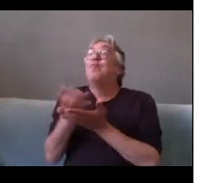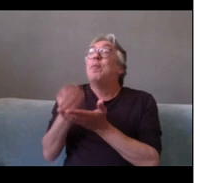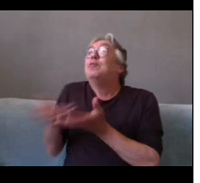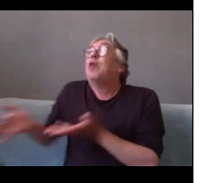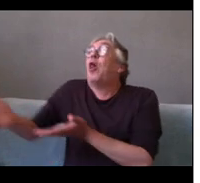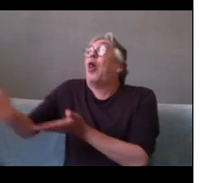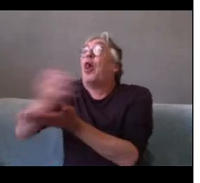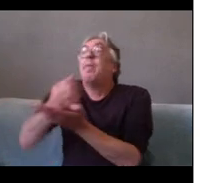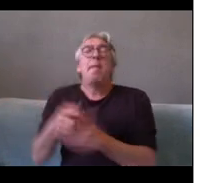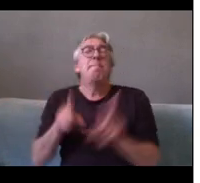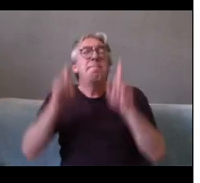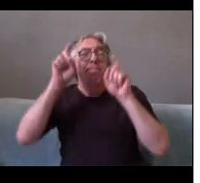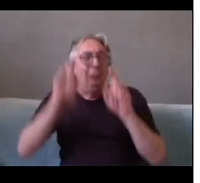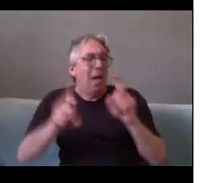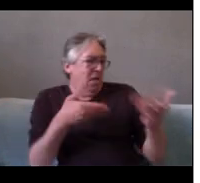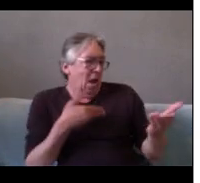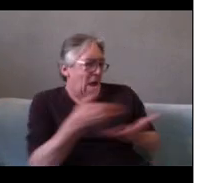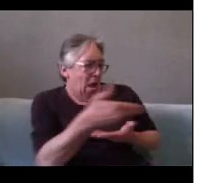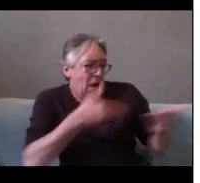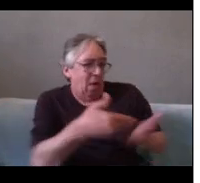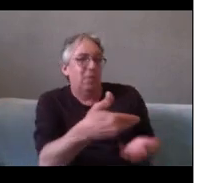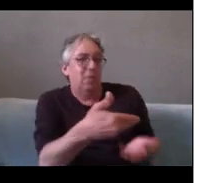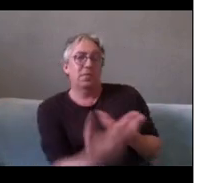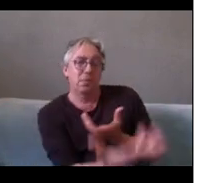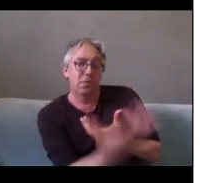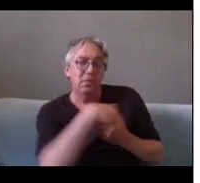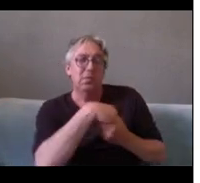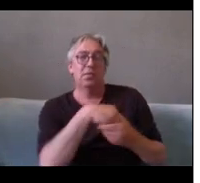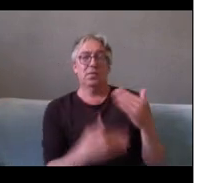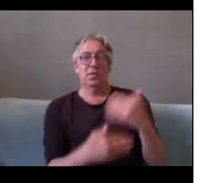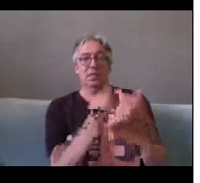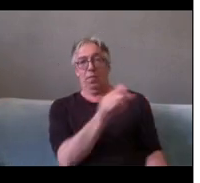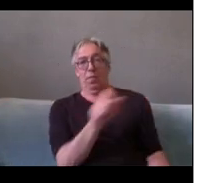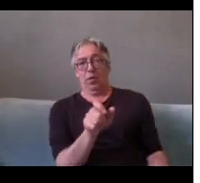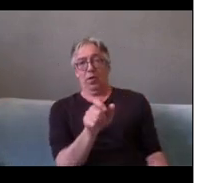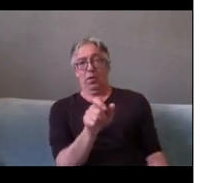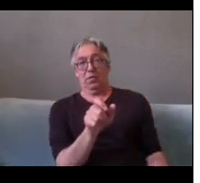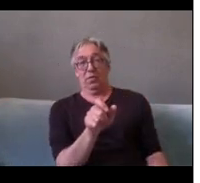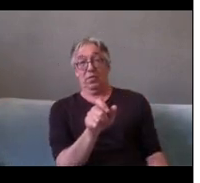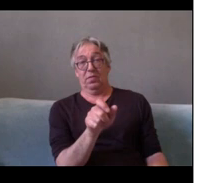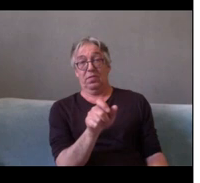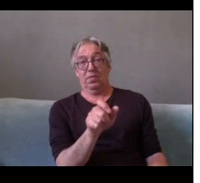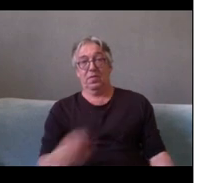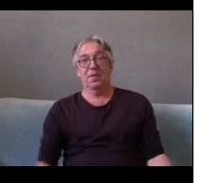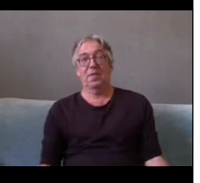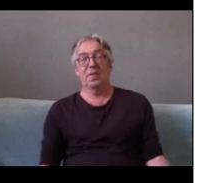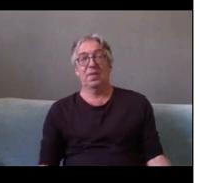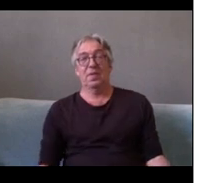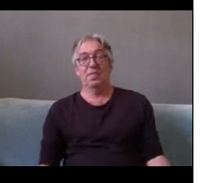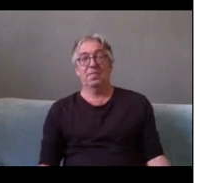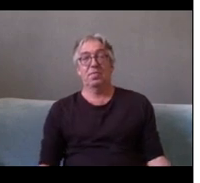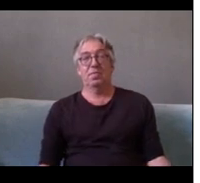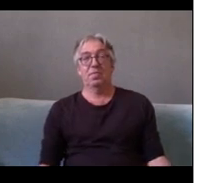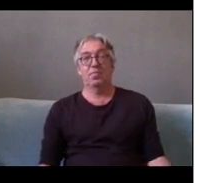So that process of inclusion and reducing the gaps,